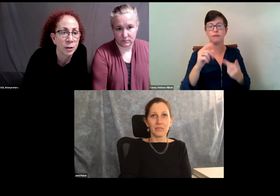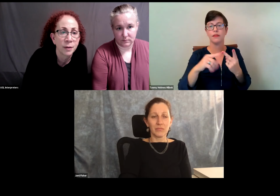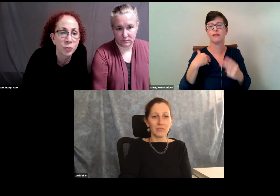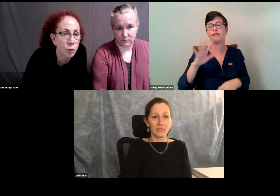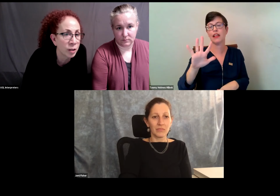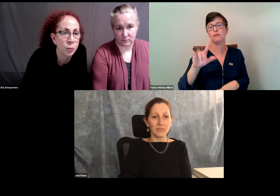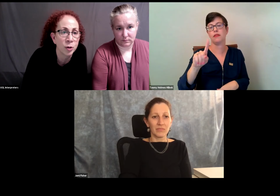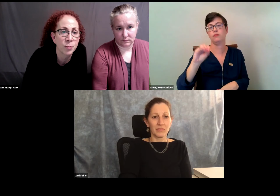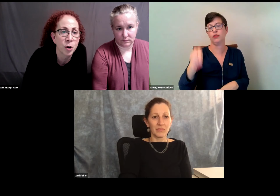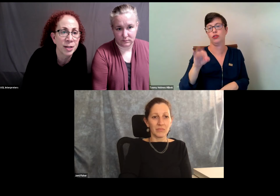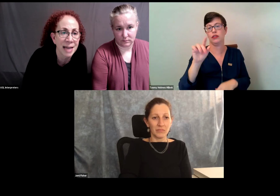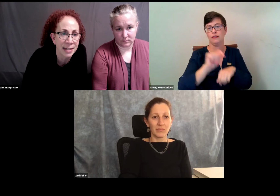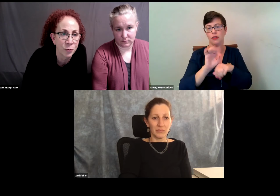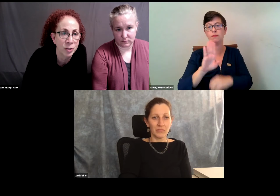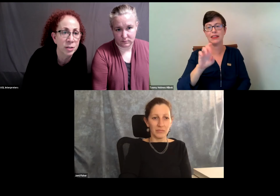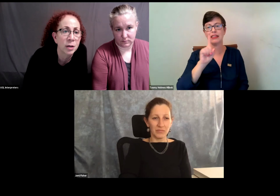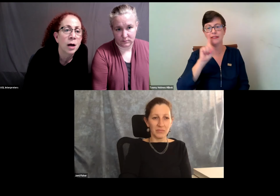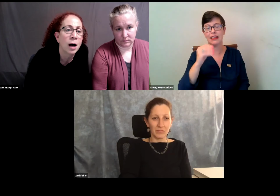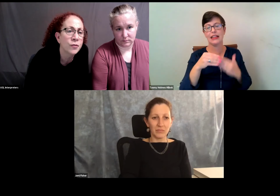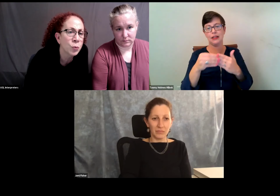that's really important as part of the task force 51%